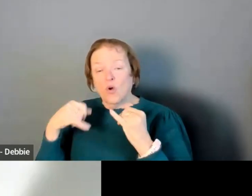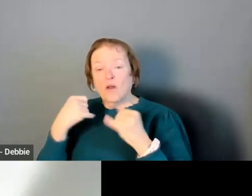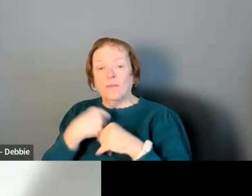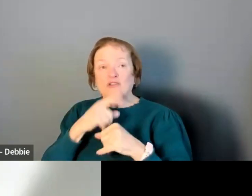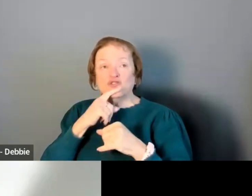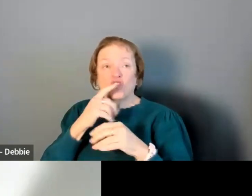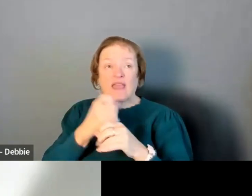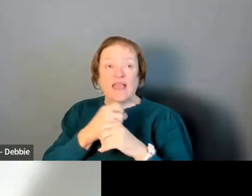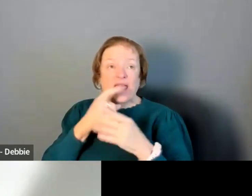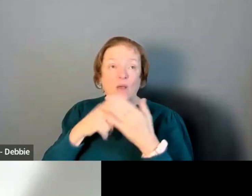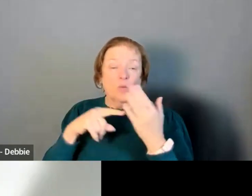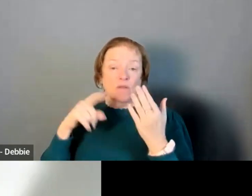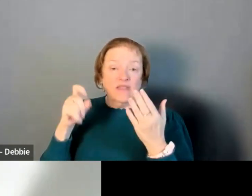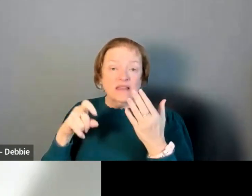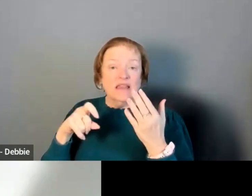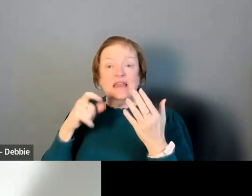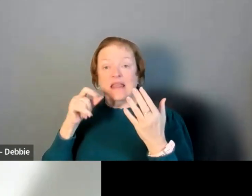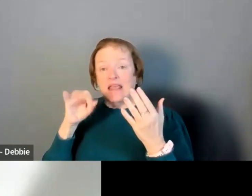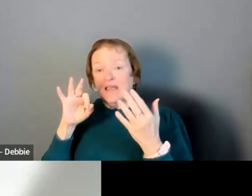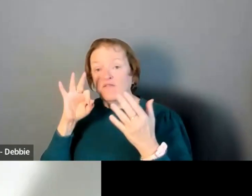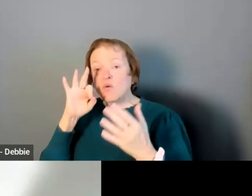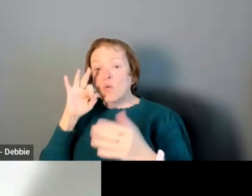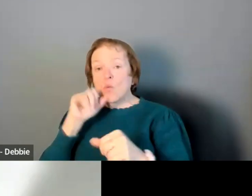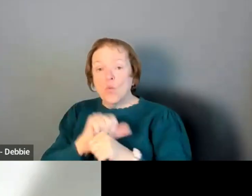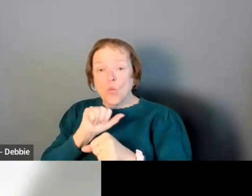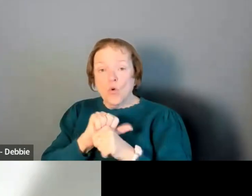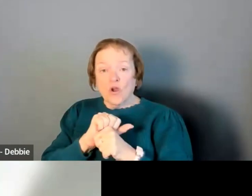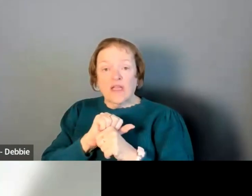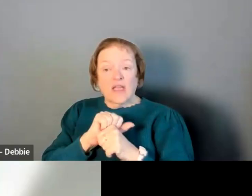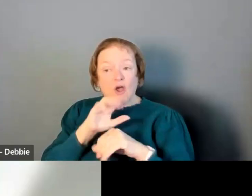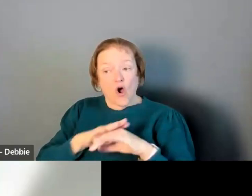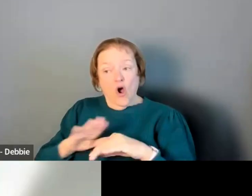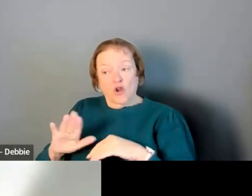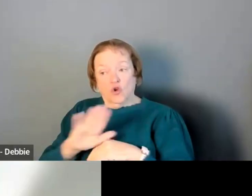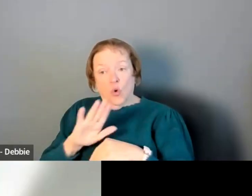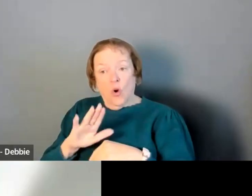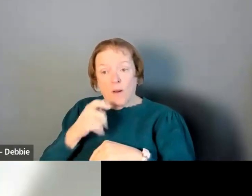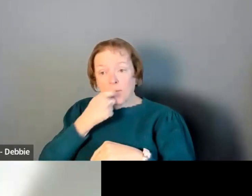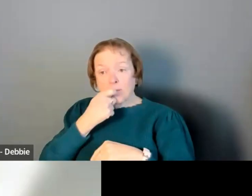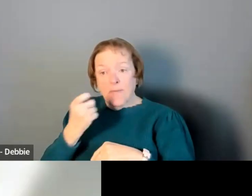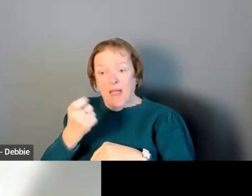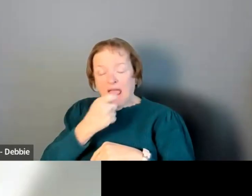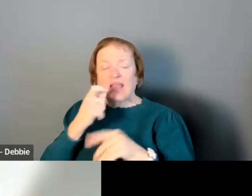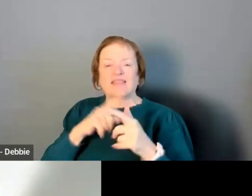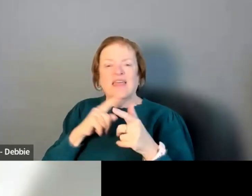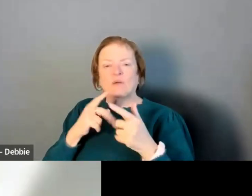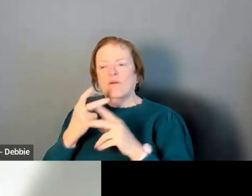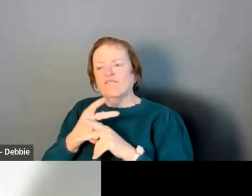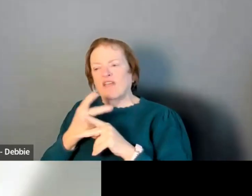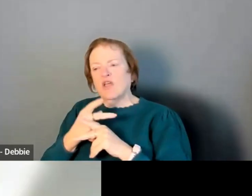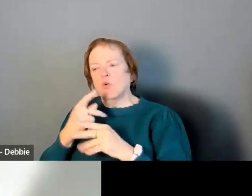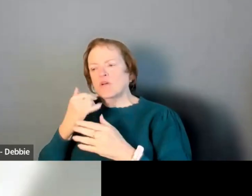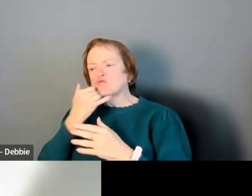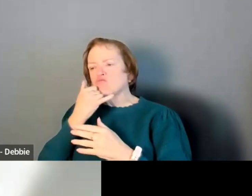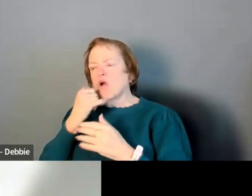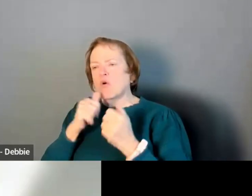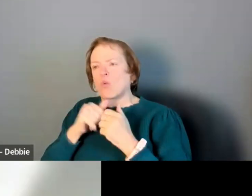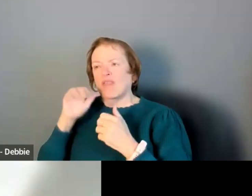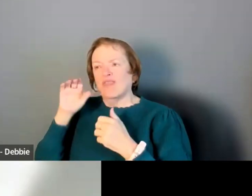And then if it is working for you on your mic, we need then we can go figure out what's going on with that teacher's mic. Maybe they are too far away.